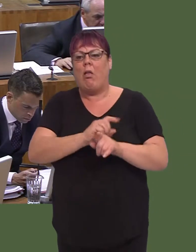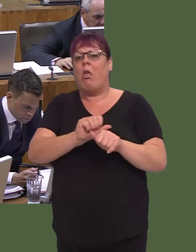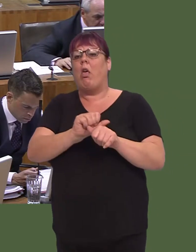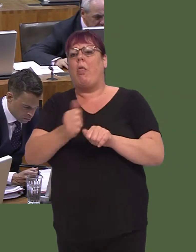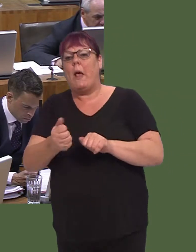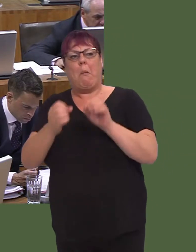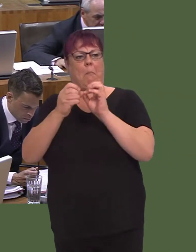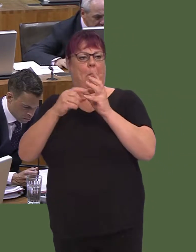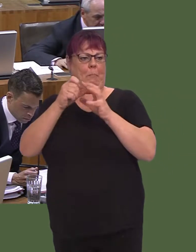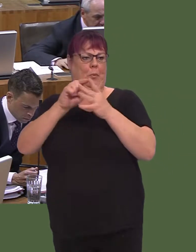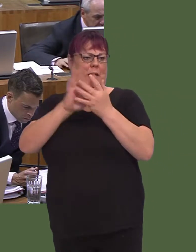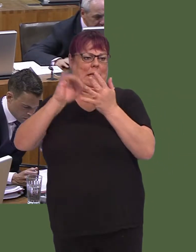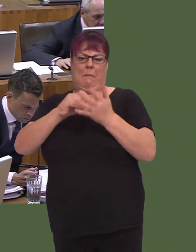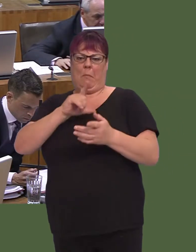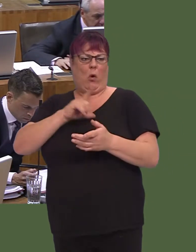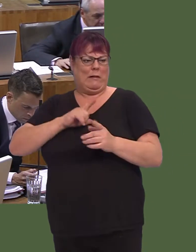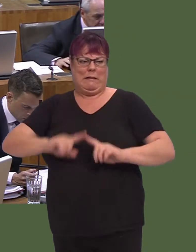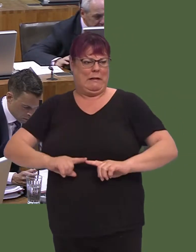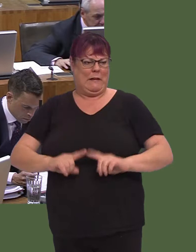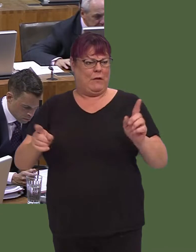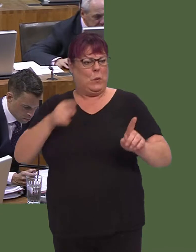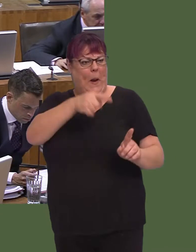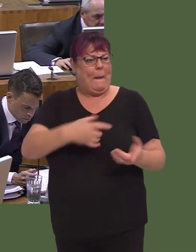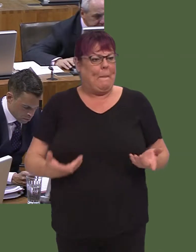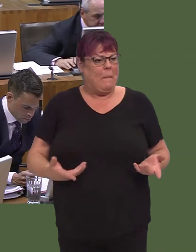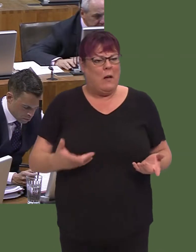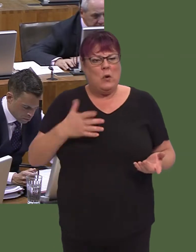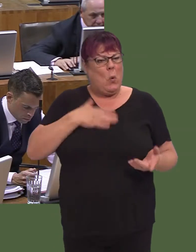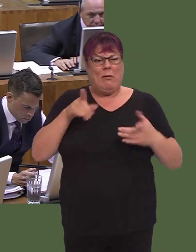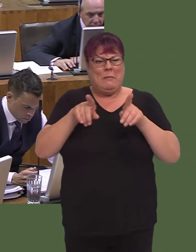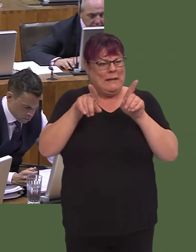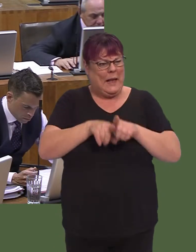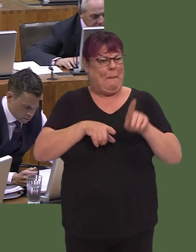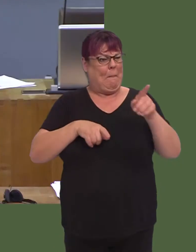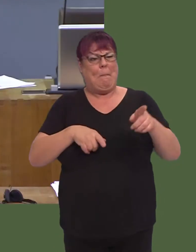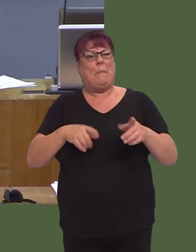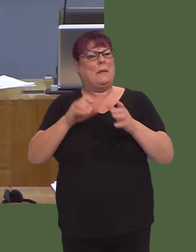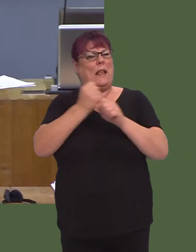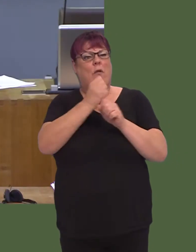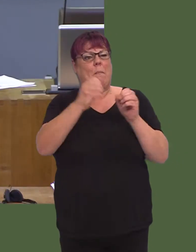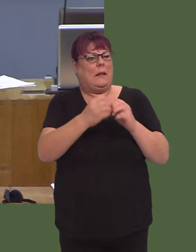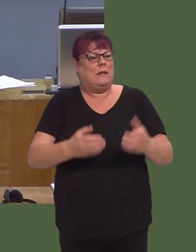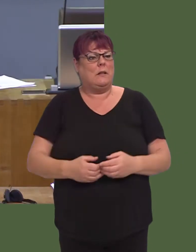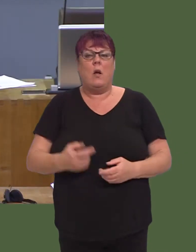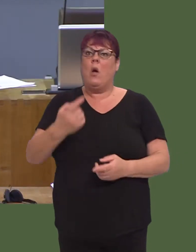move on to Buddhists, because they're not exactly like him, and thankfully they're notócan you imagine a world of Gareth Bennetts, the kind of world that it would be?